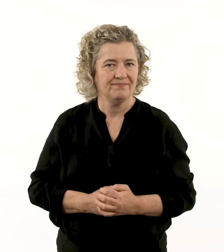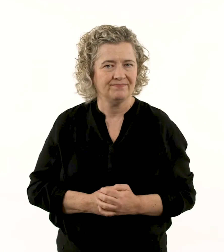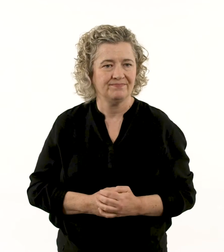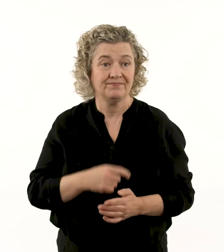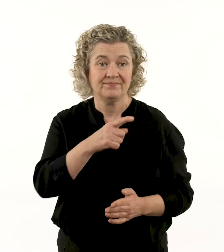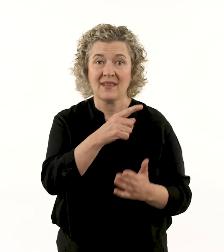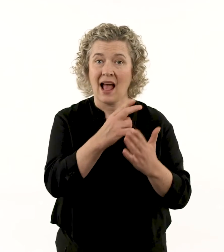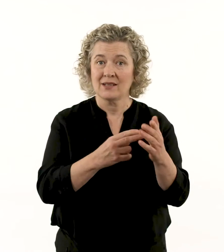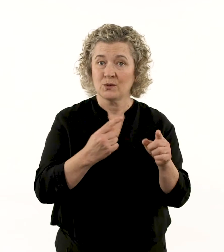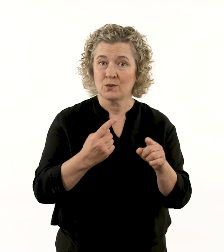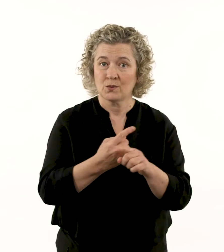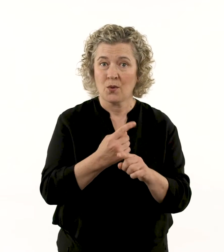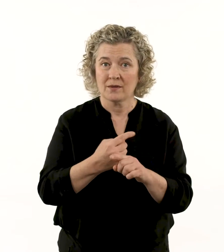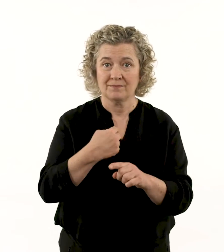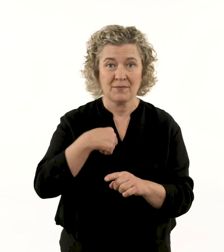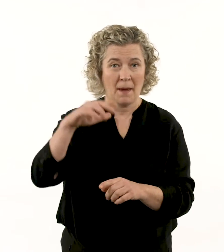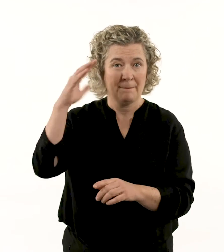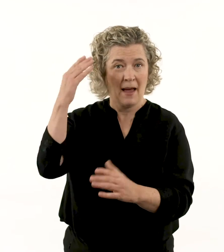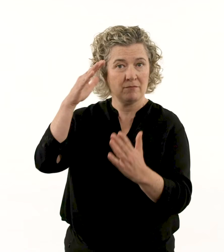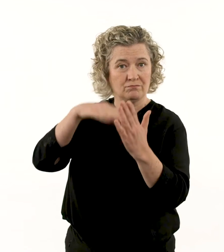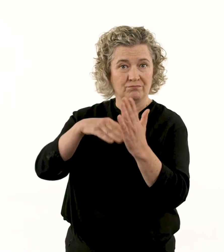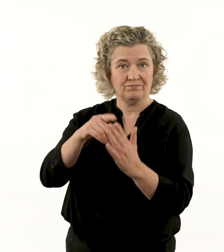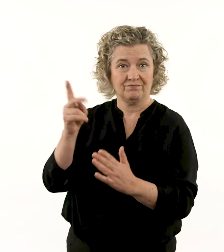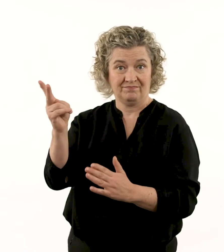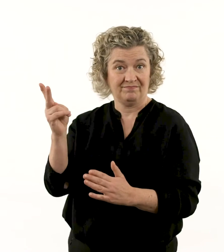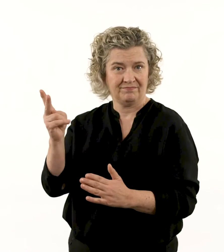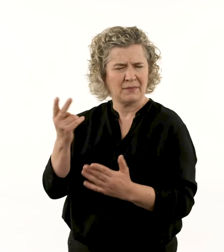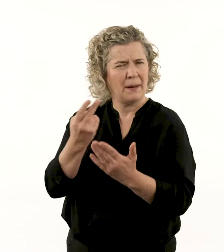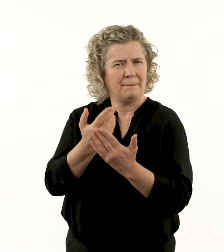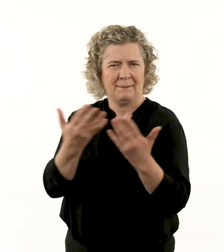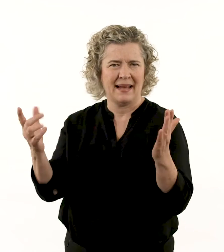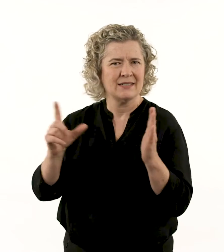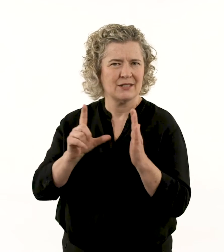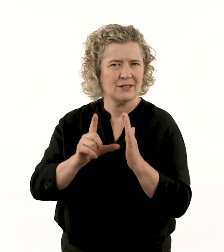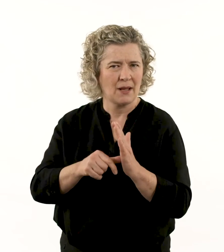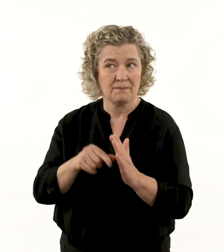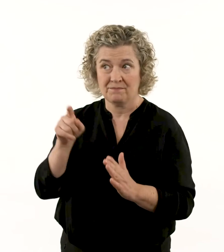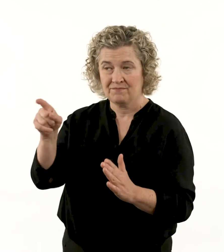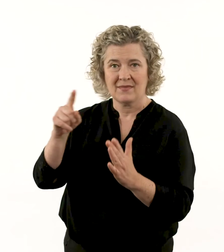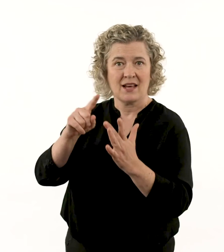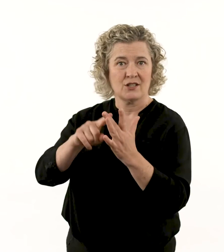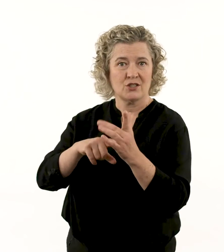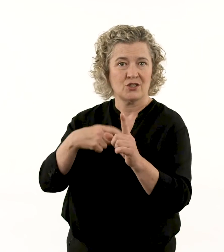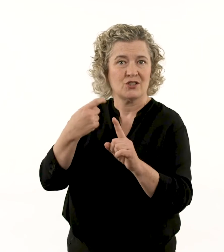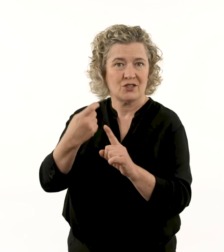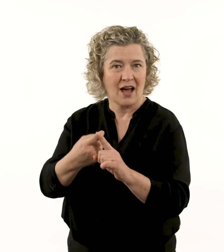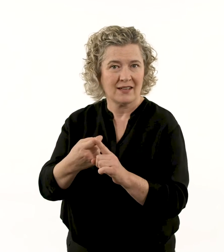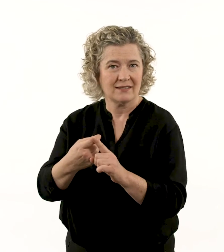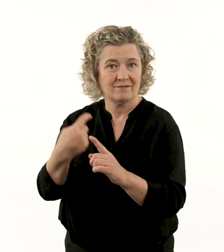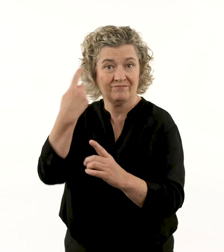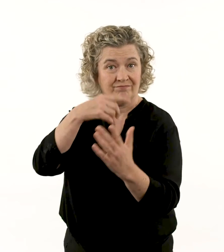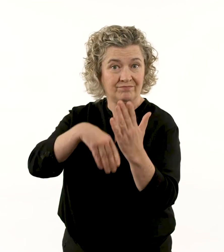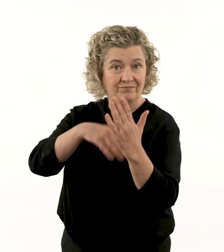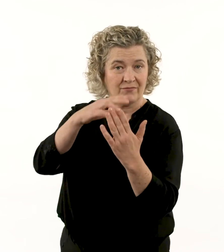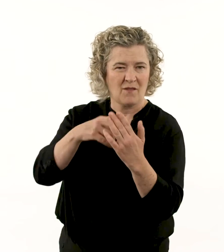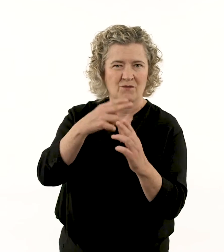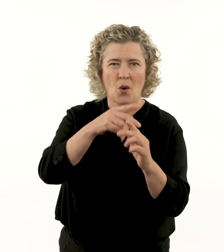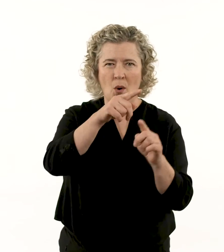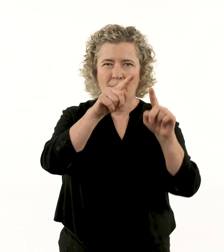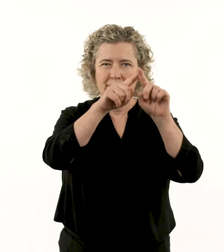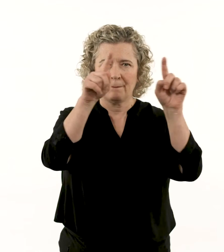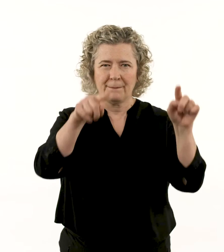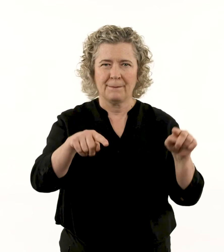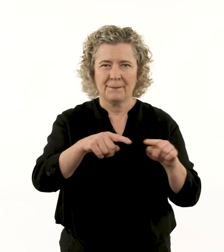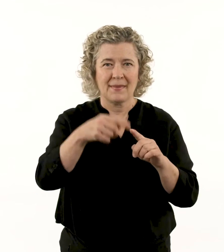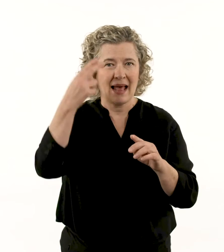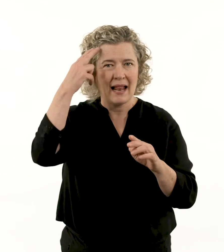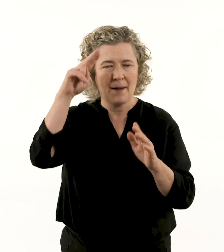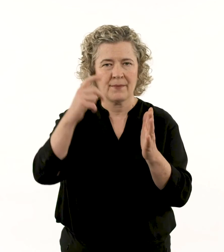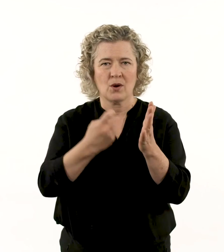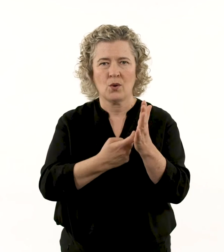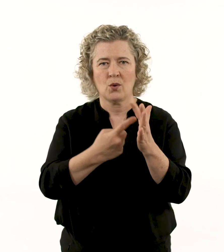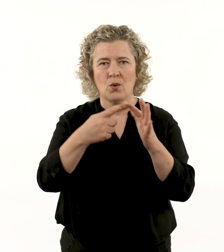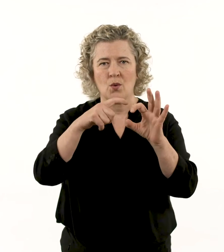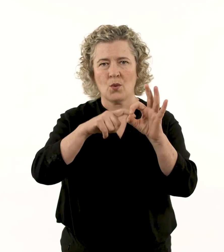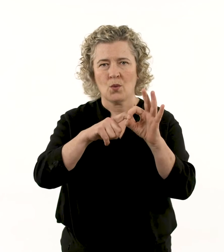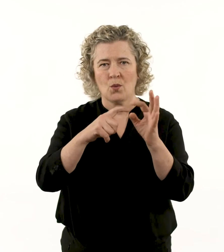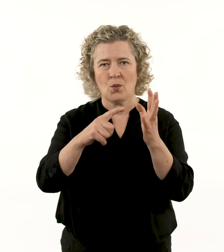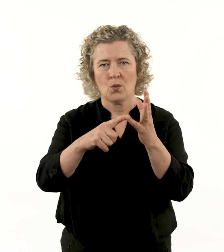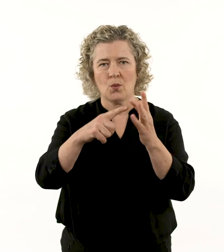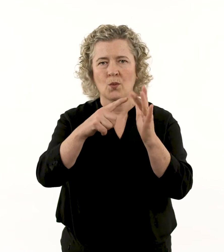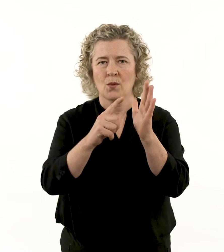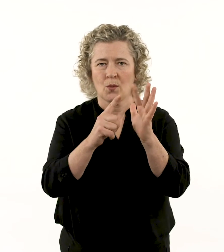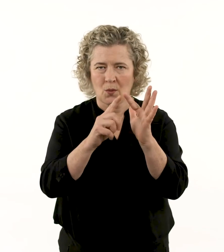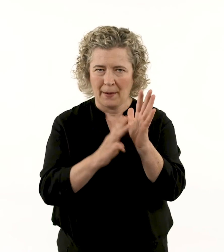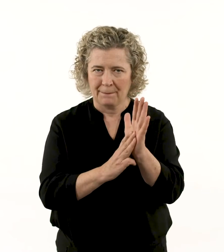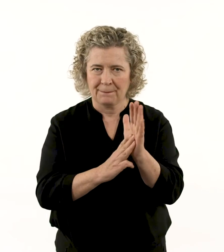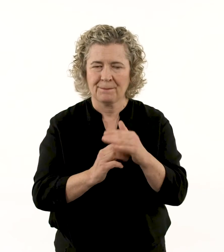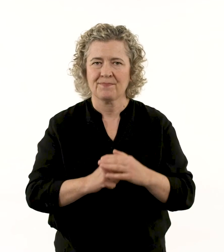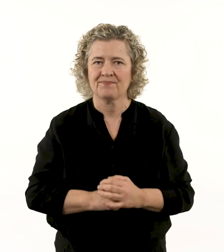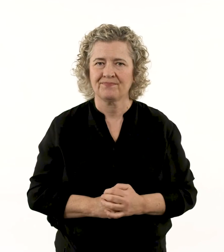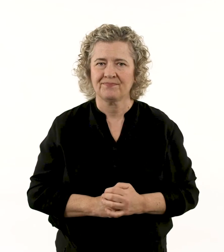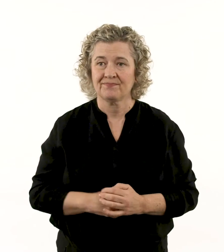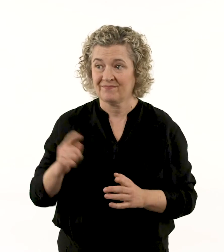‘I’ve painted both Jack and Nikki on multiple occasions,’ says Wills. ‘Jack was the subject of my portrait Requiem (JR),